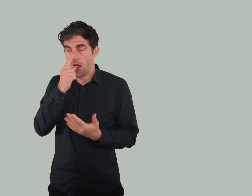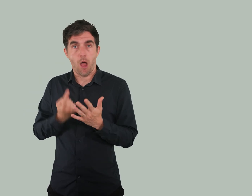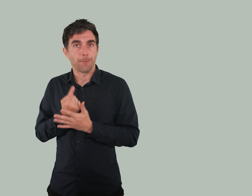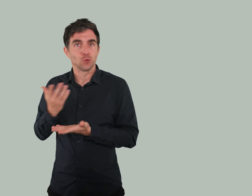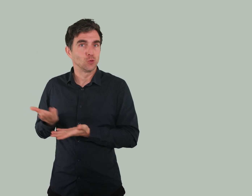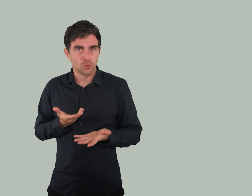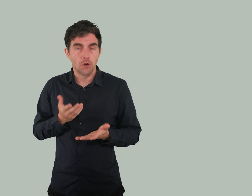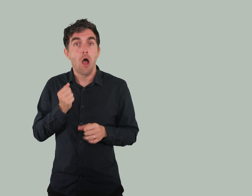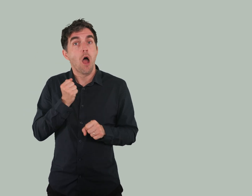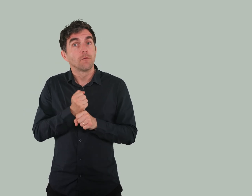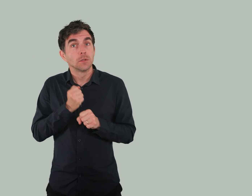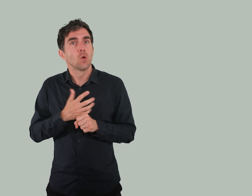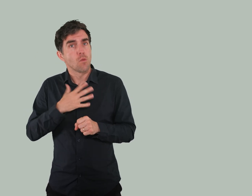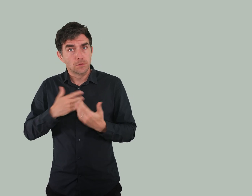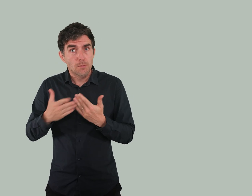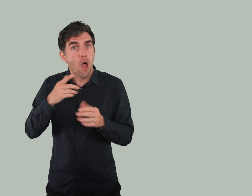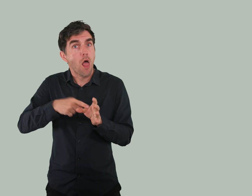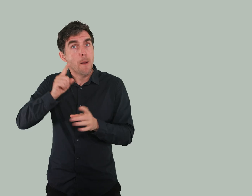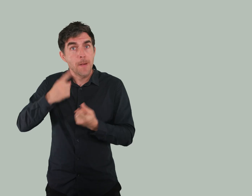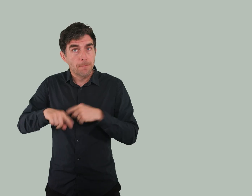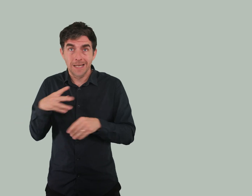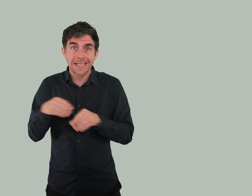If government wants more young people in work,